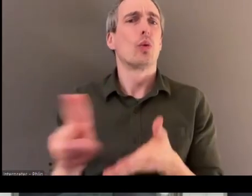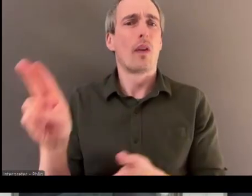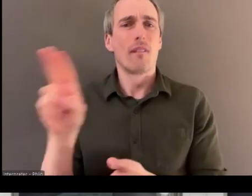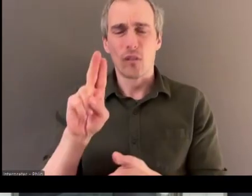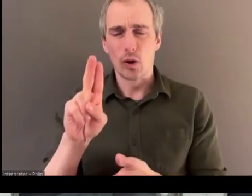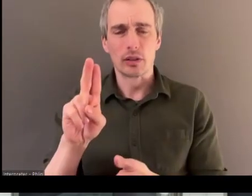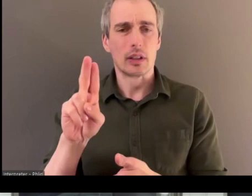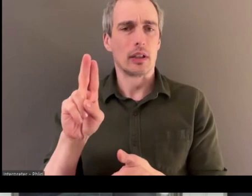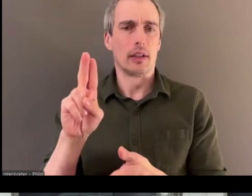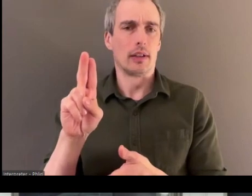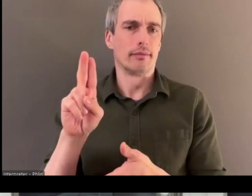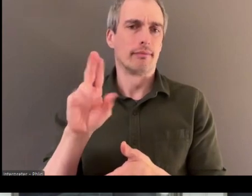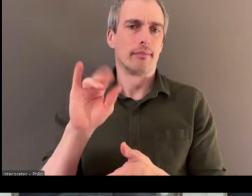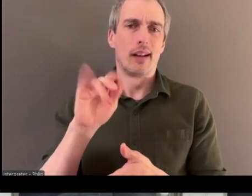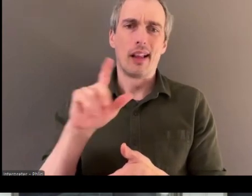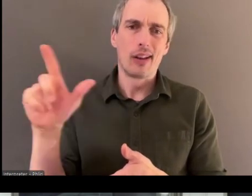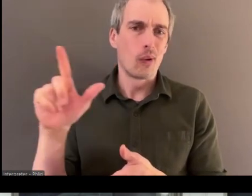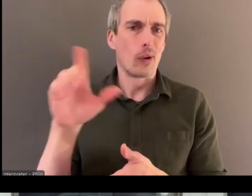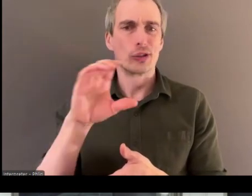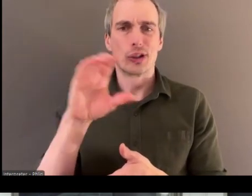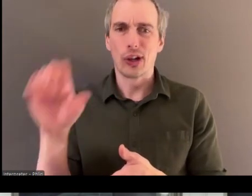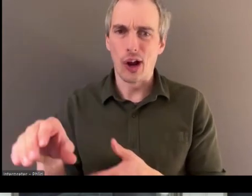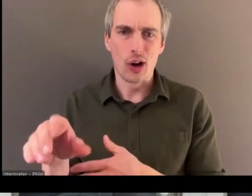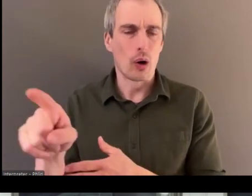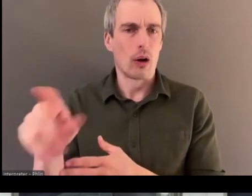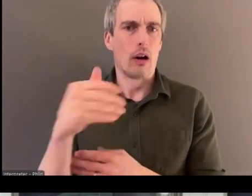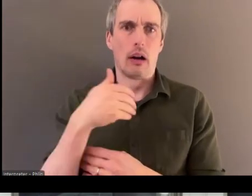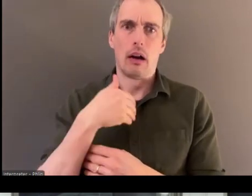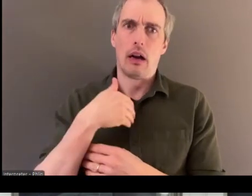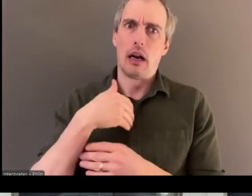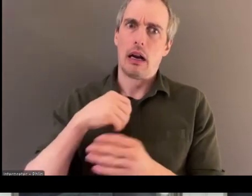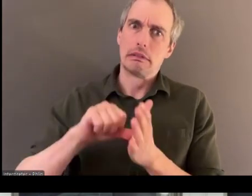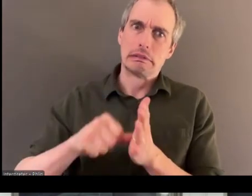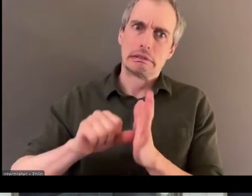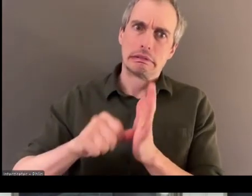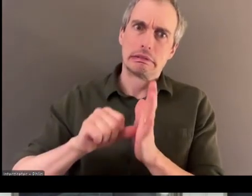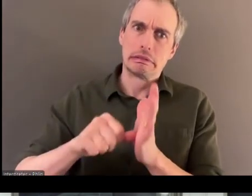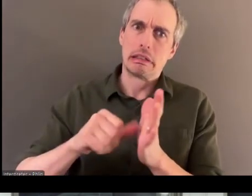So we decided that we have to come up with a plan to make PDFs accessible by then.